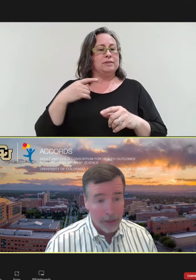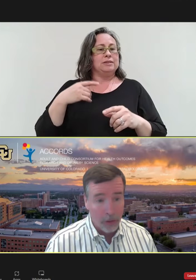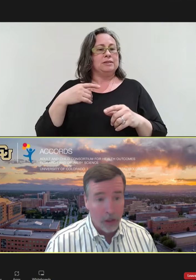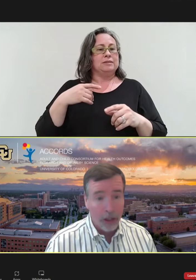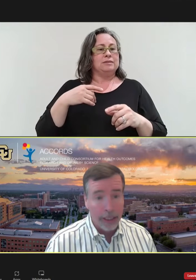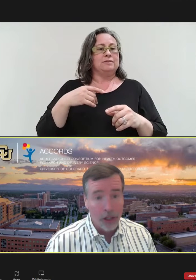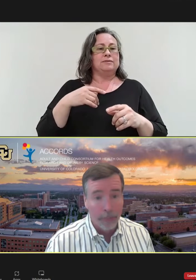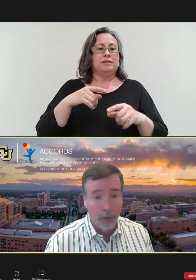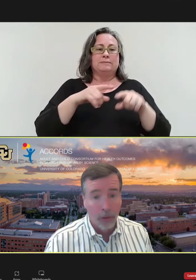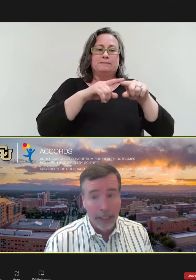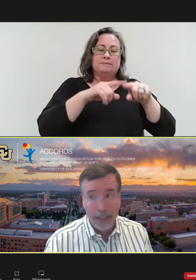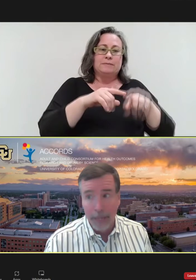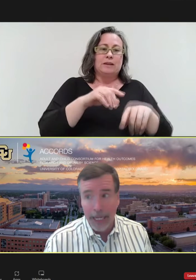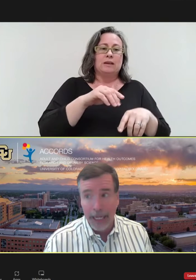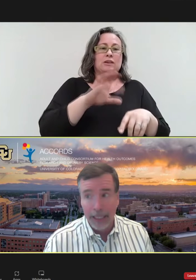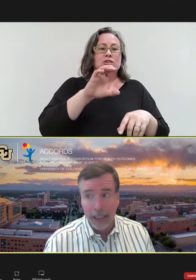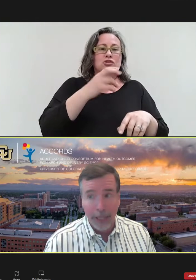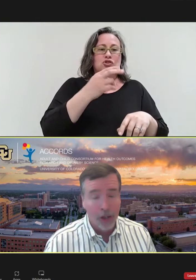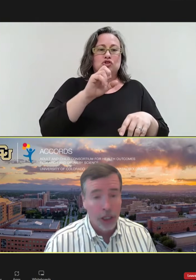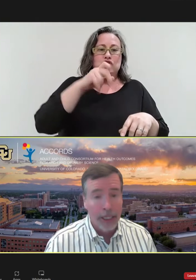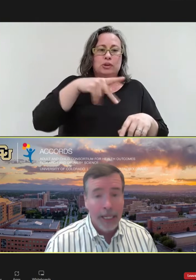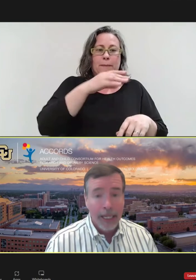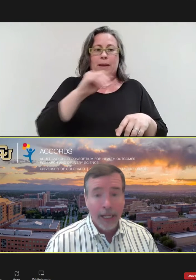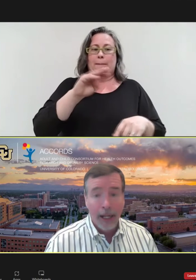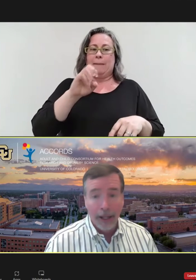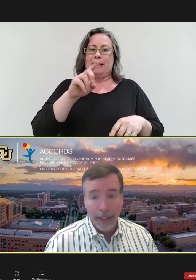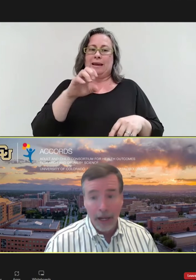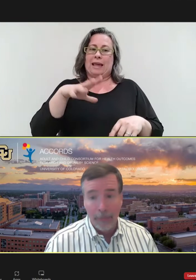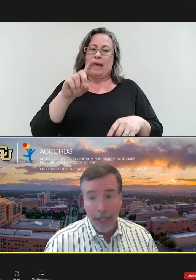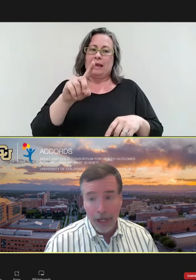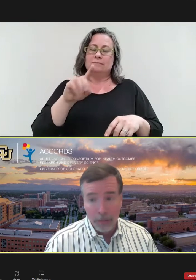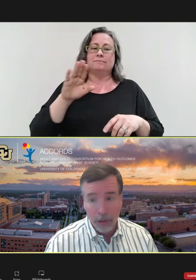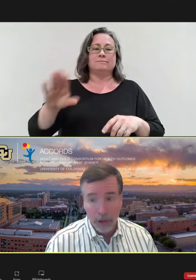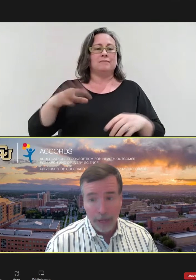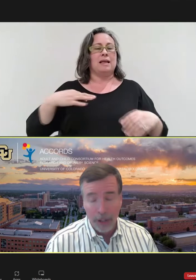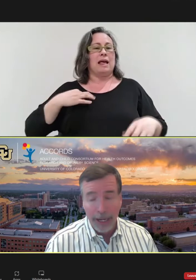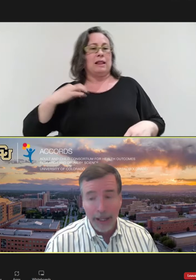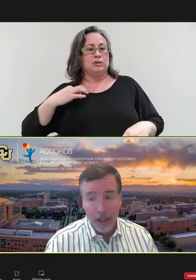So, currently, CHIP enrollees and Medicaid expansion, and combination programs are eligible